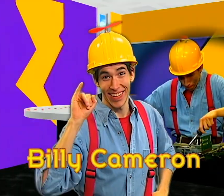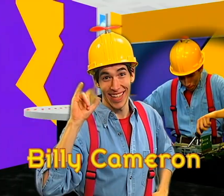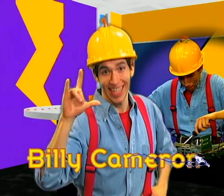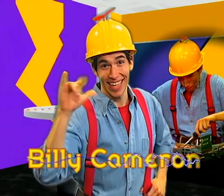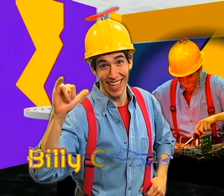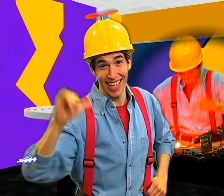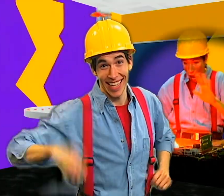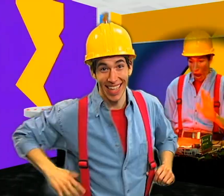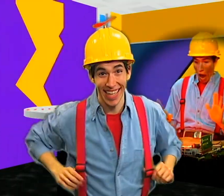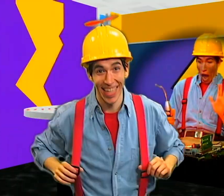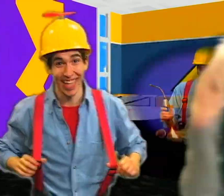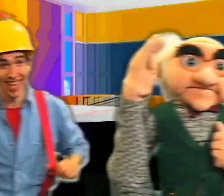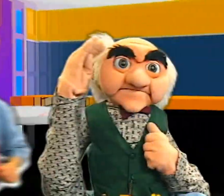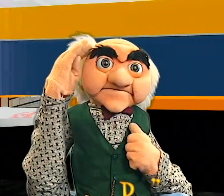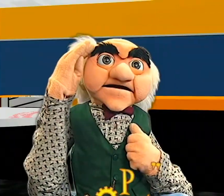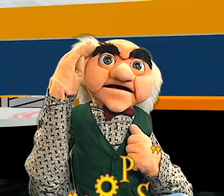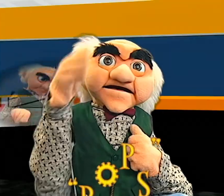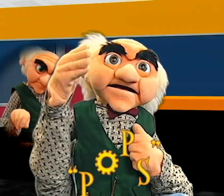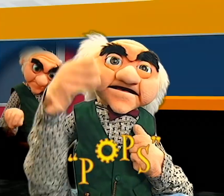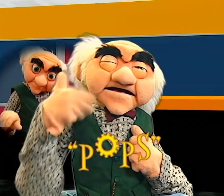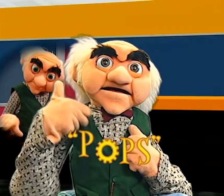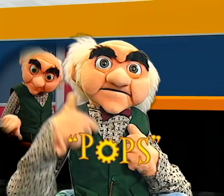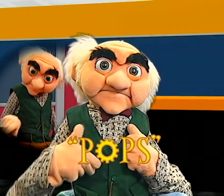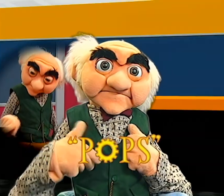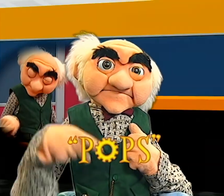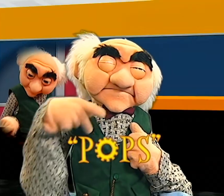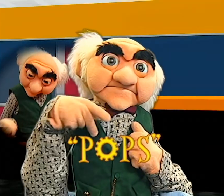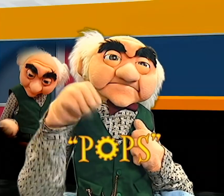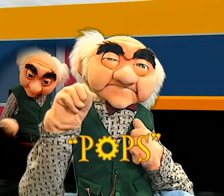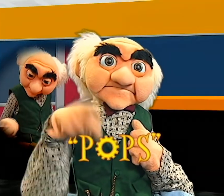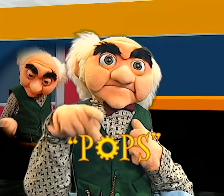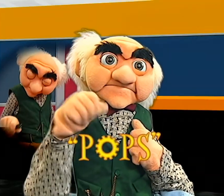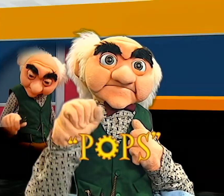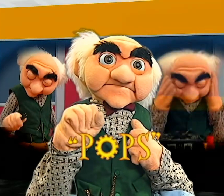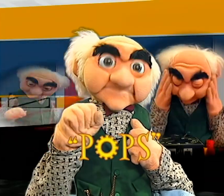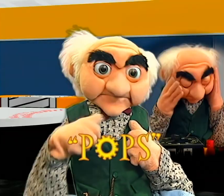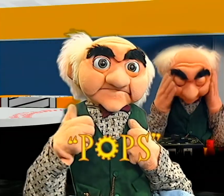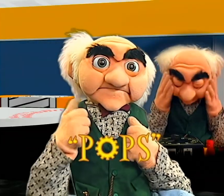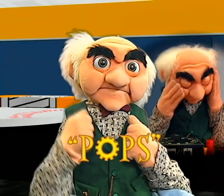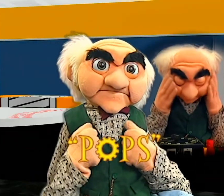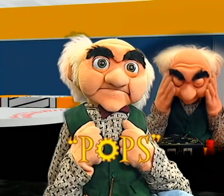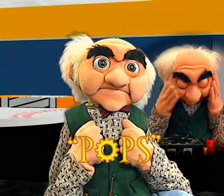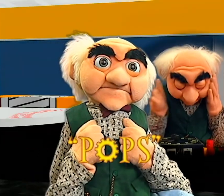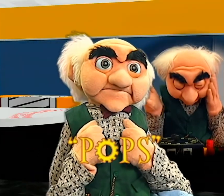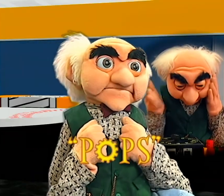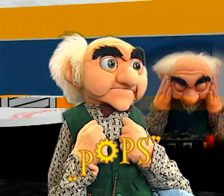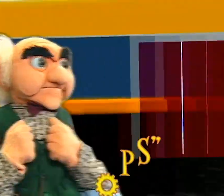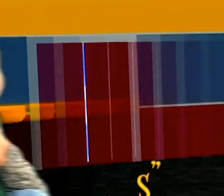DR. WONDER'S WORKSHOP COME AND SEE THIS AMAZING PLACE FOR YOU AND ME.